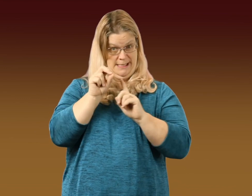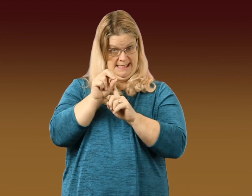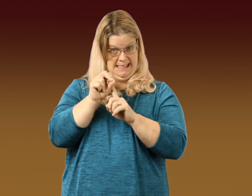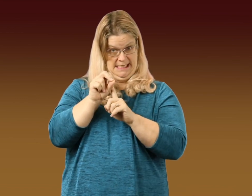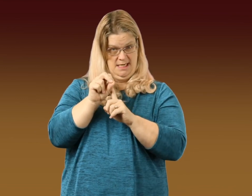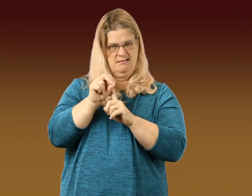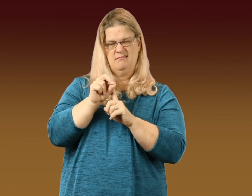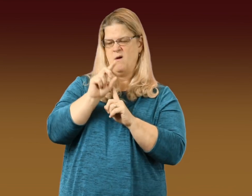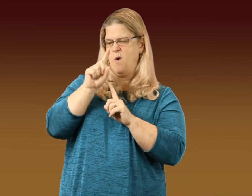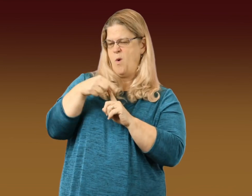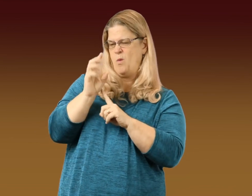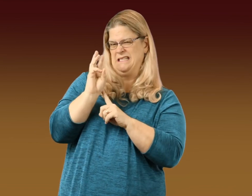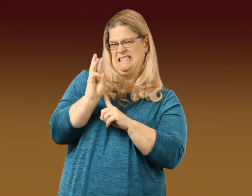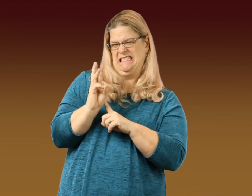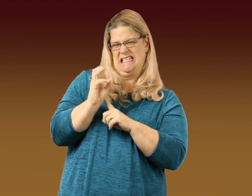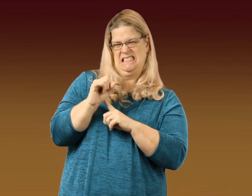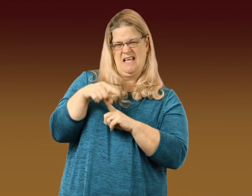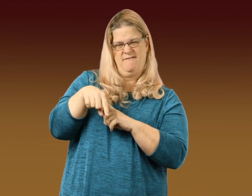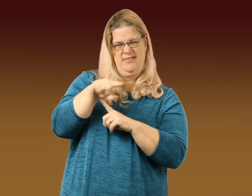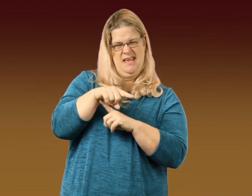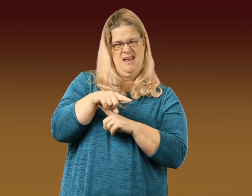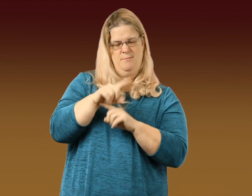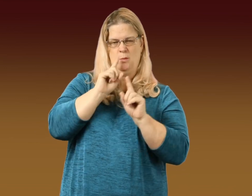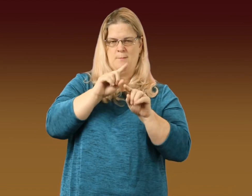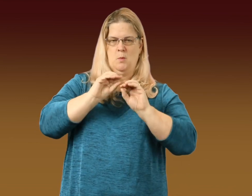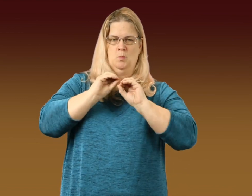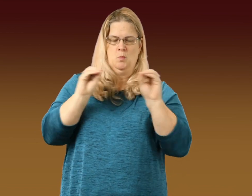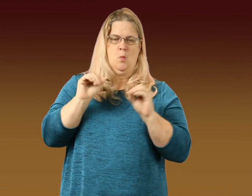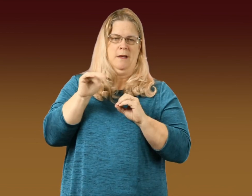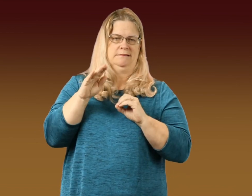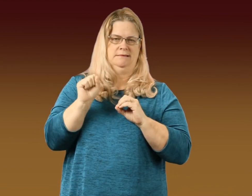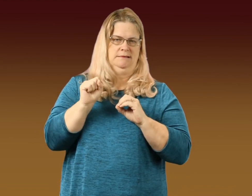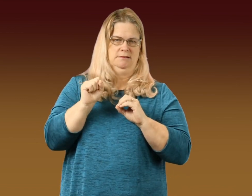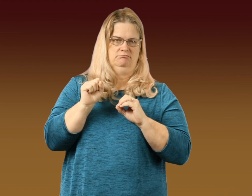Only six were reported to have no adverse childhood experiences.